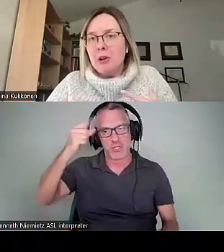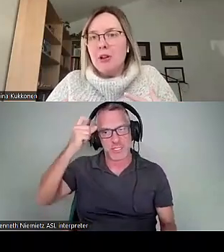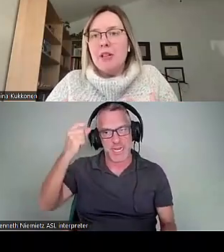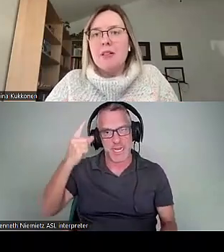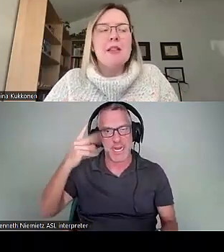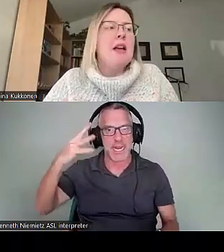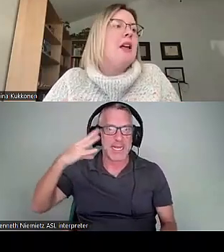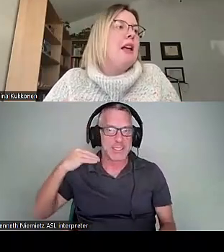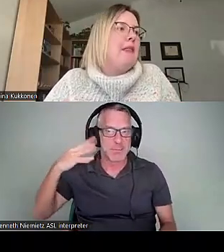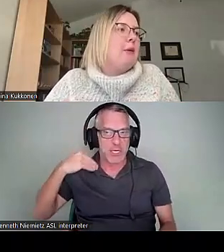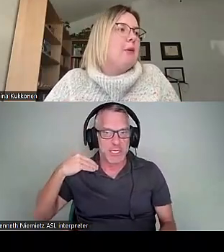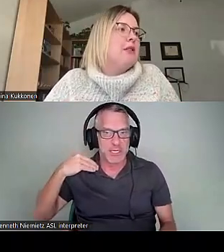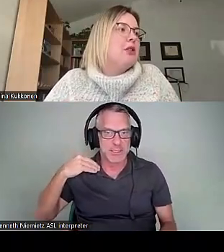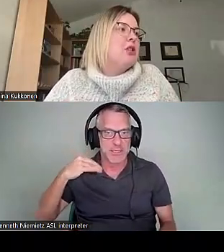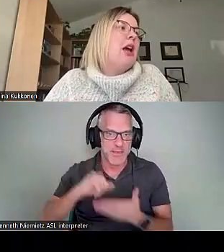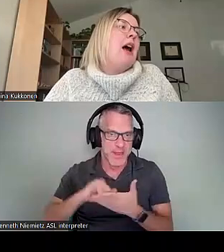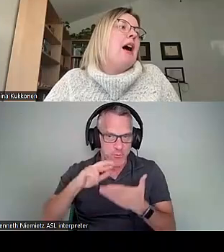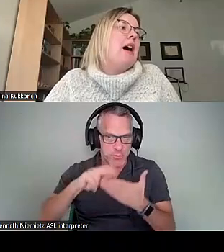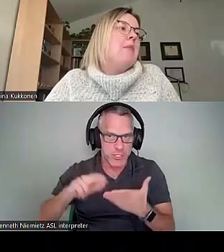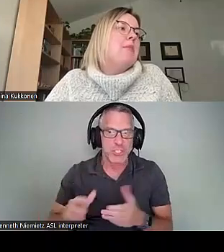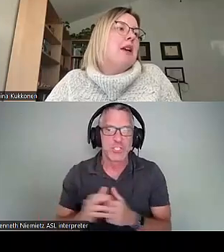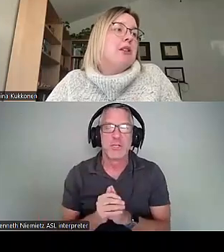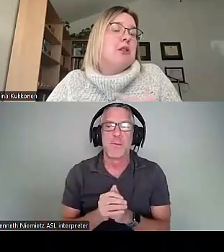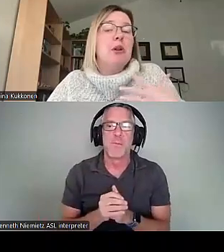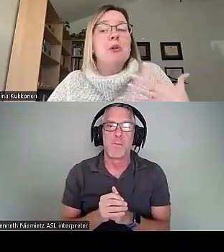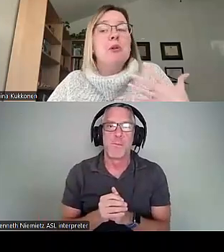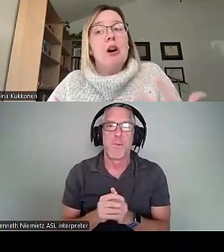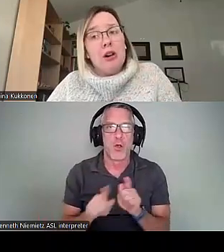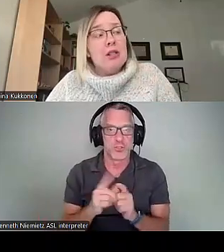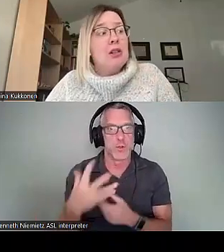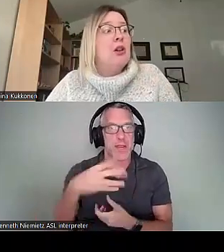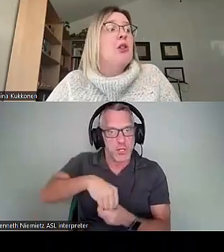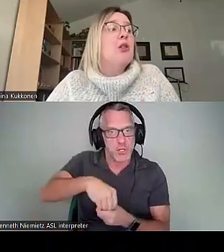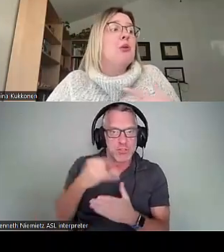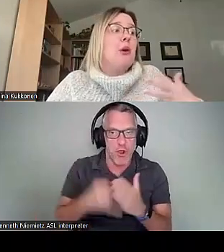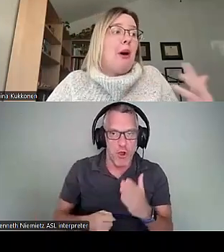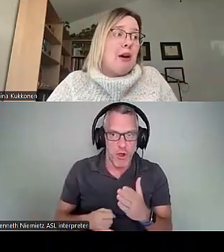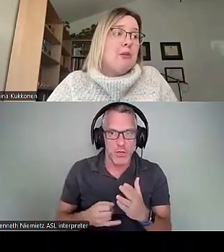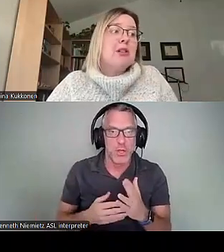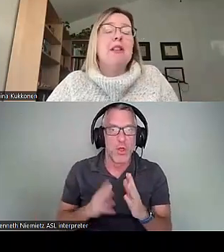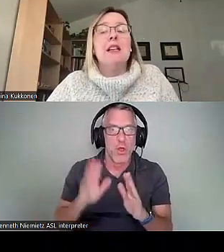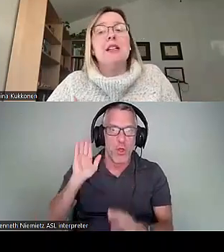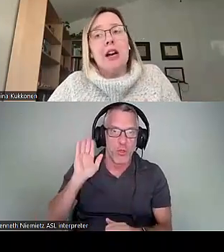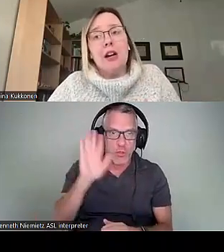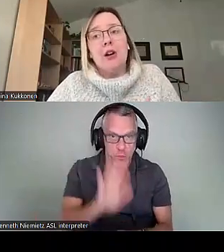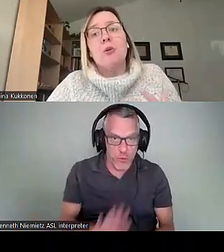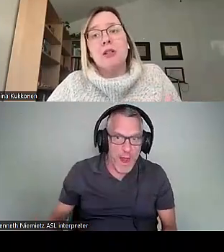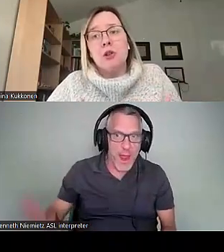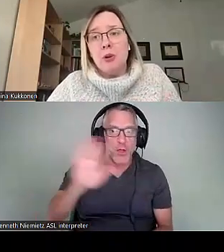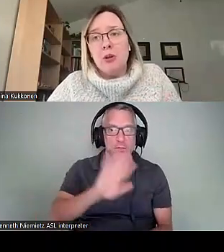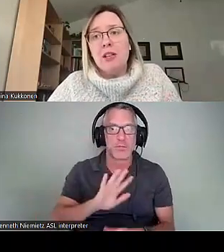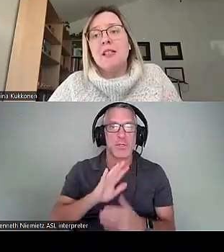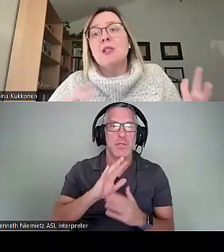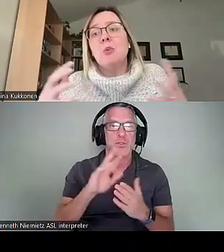experience in that research. It also includes art throughout the entire research process as